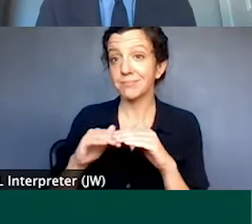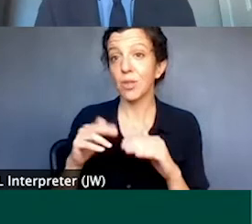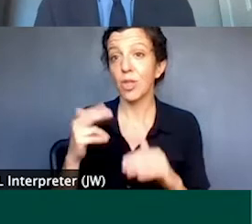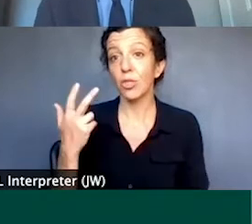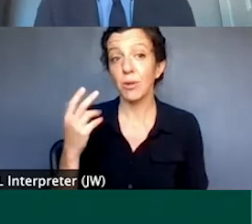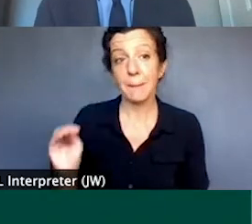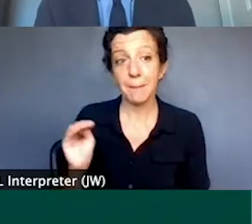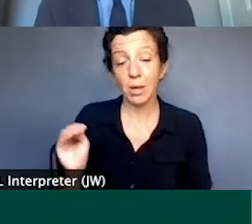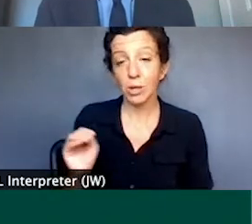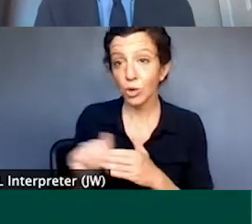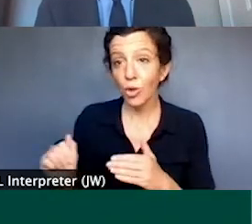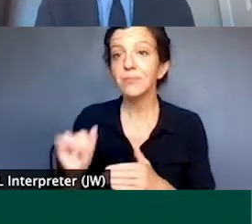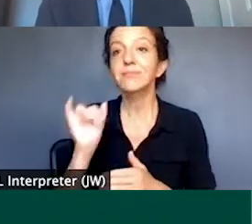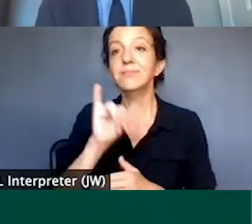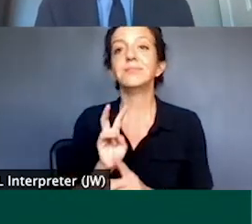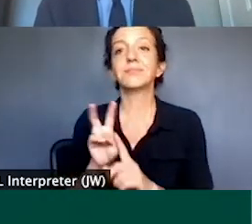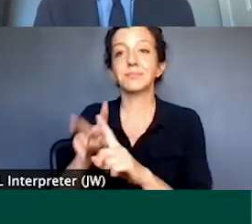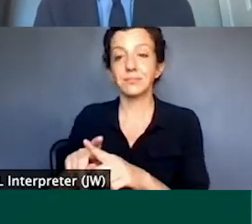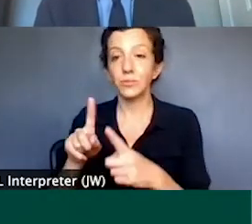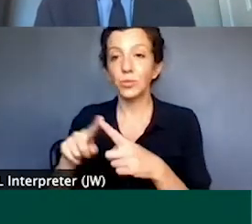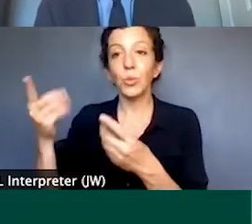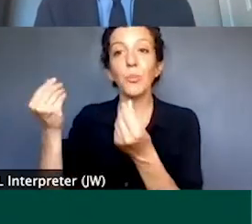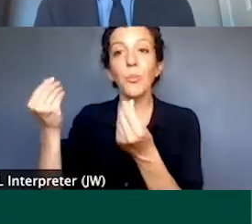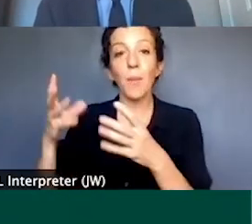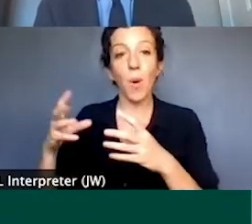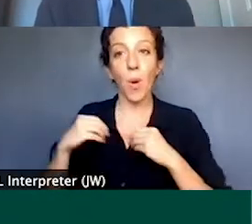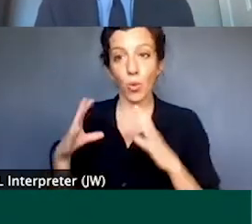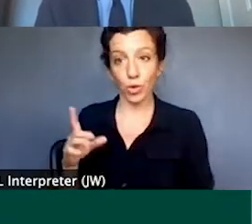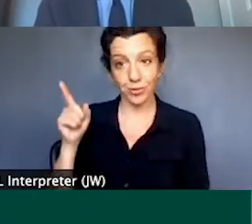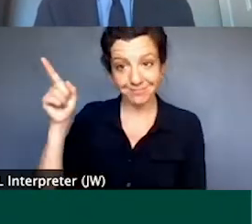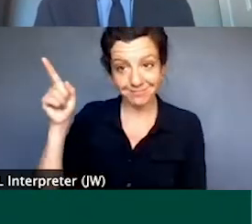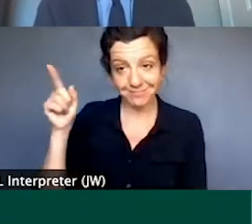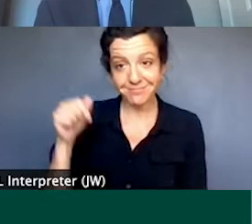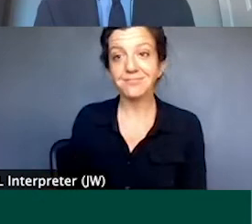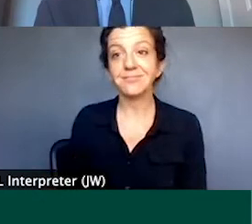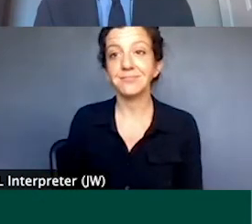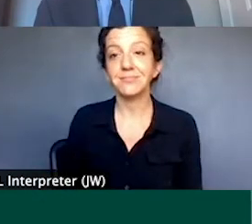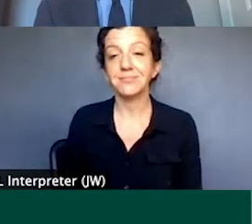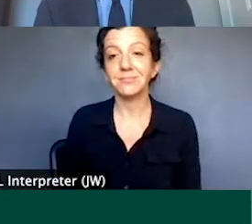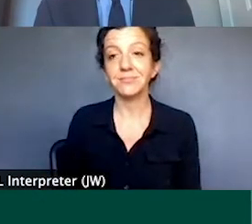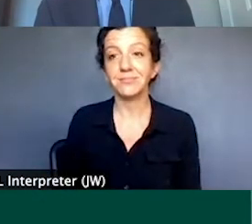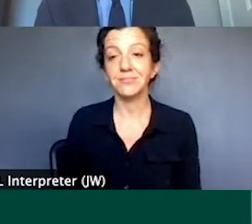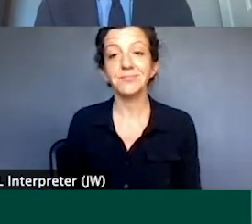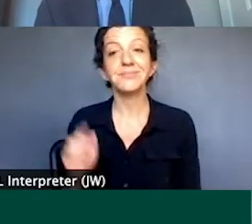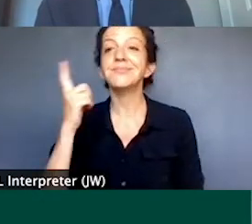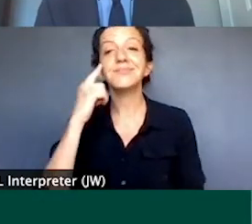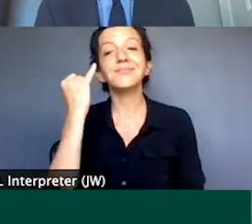of them were were individually worth $3 million or more, they would be subject to the changes of this measure.